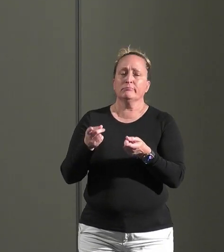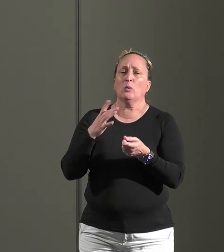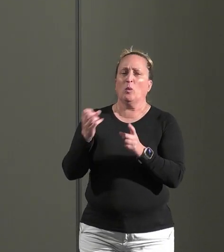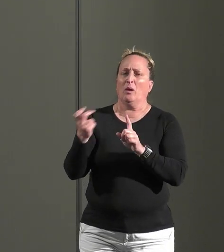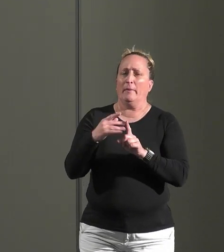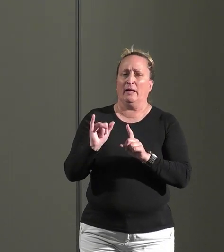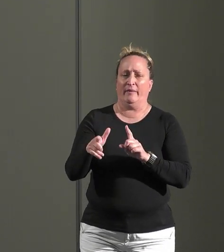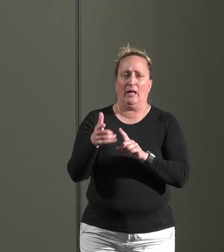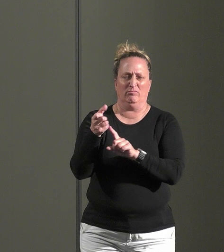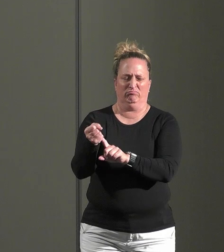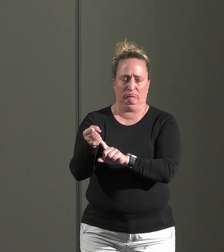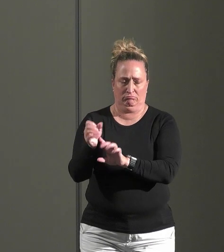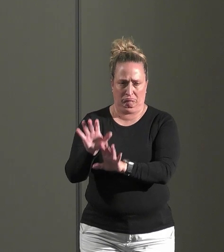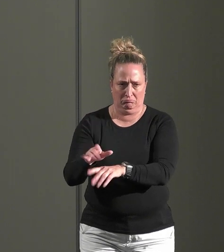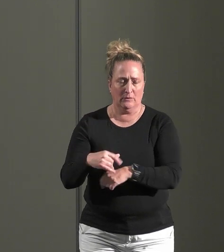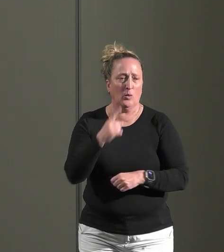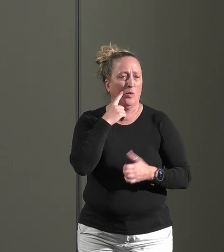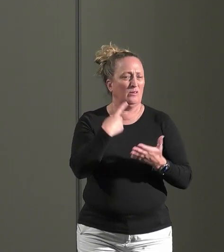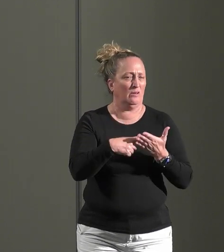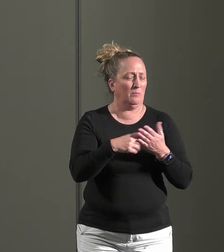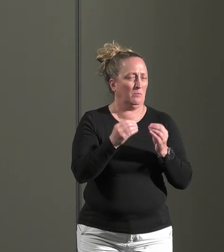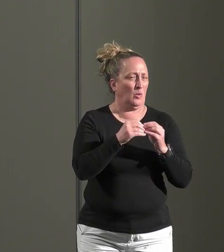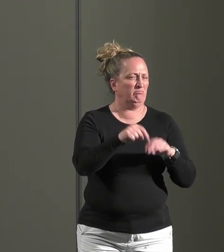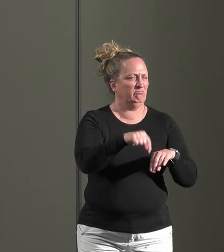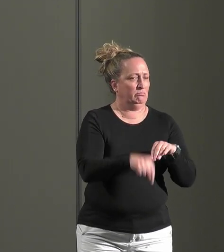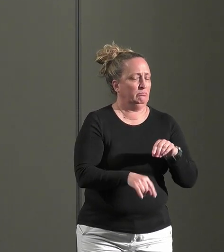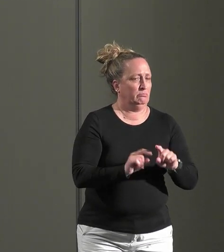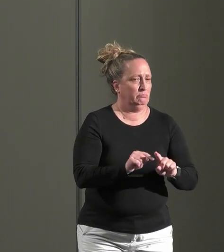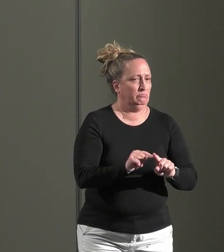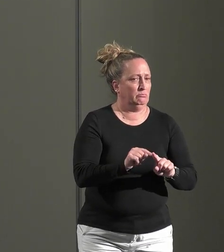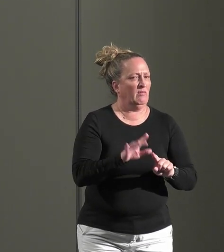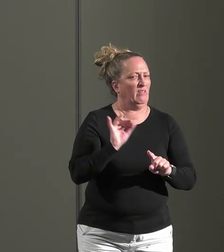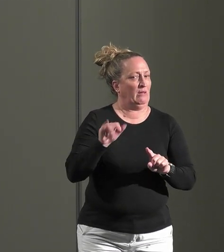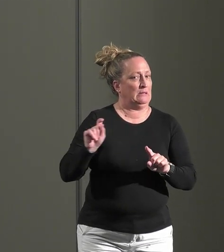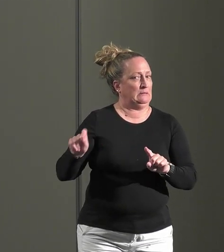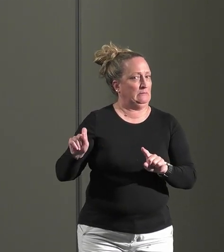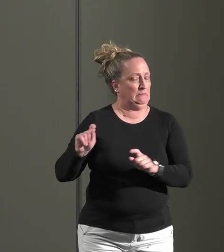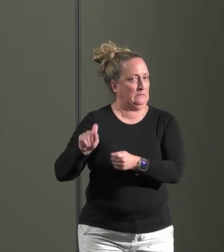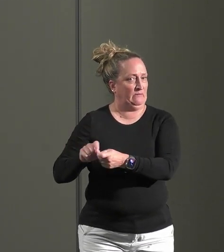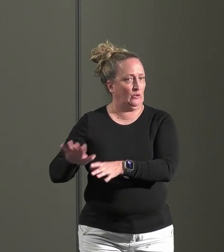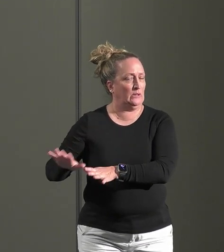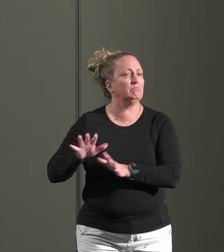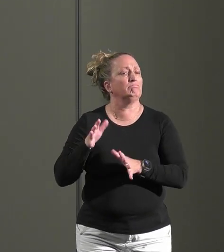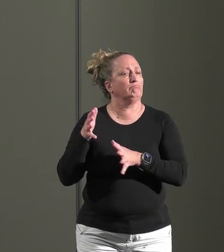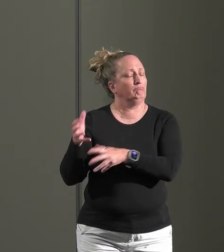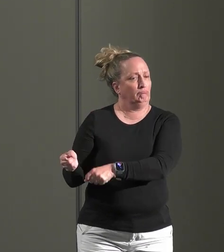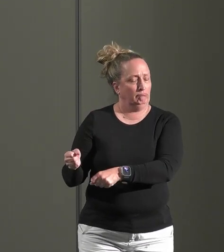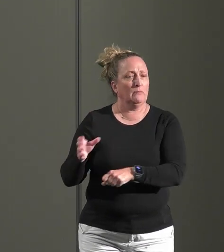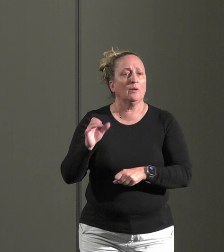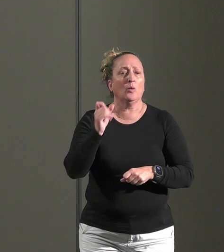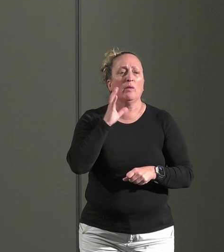to that in a few minutes I want to talk about that specifically. But I want to -- I think we